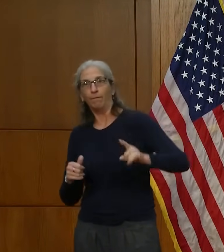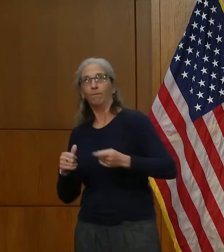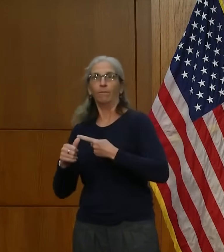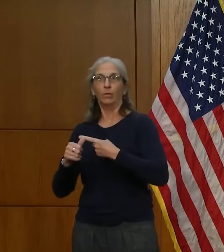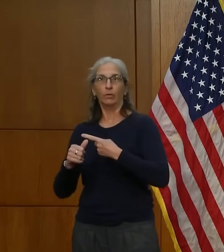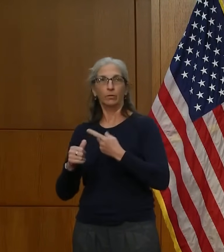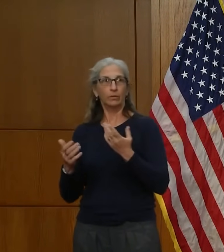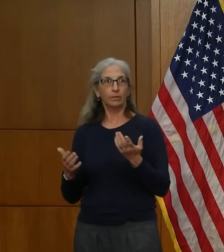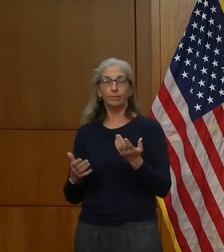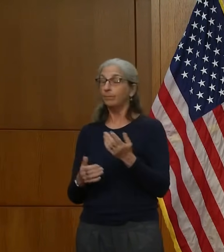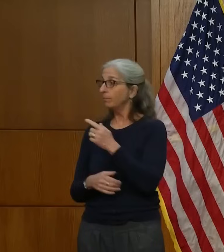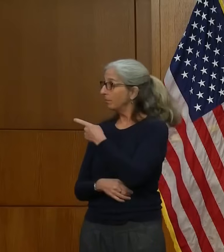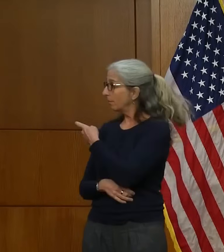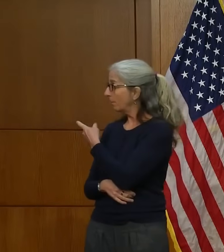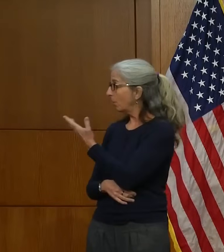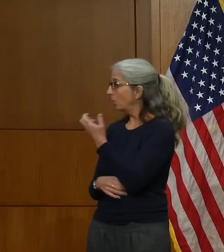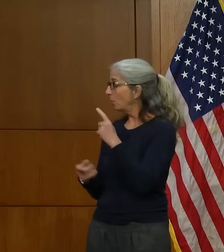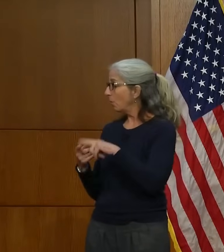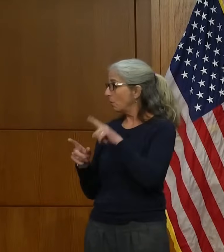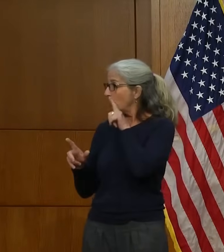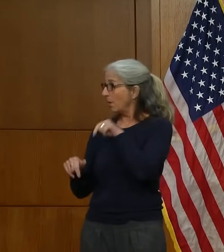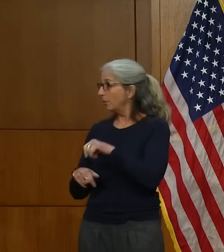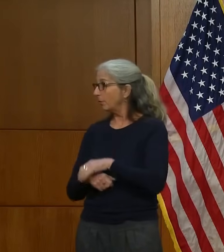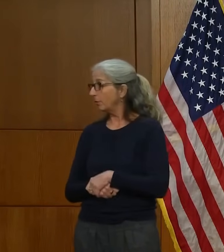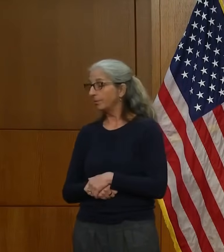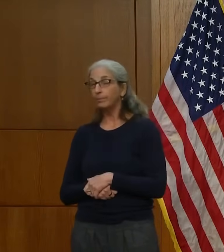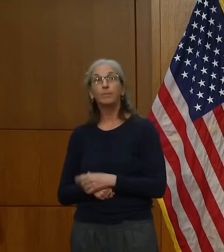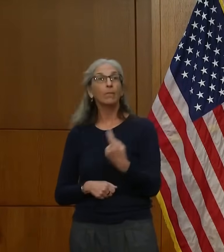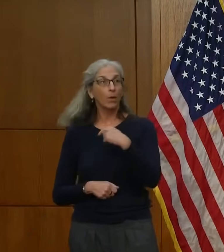ANY DECISIONS ABOUT WHICH SHOULD GO VERY FIRST. AND WHY?